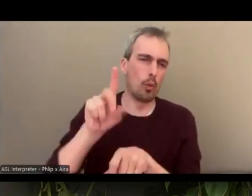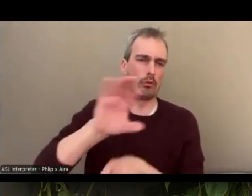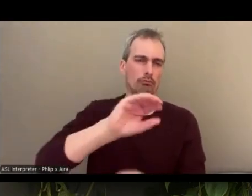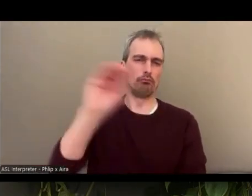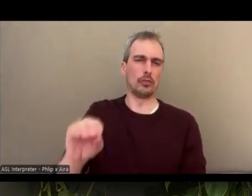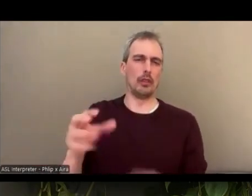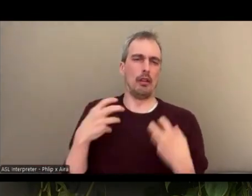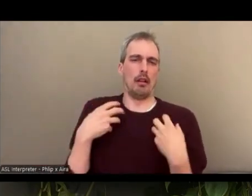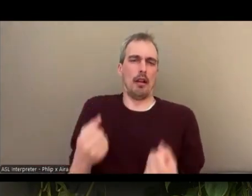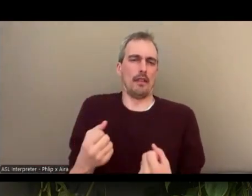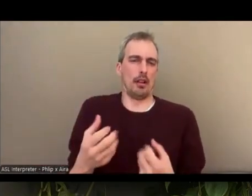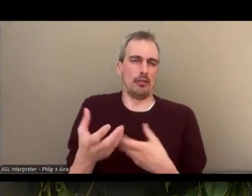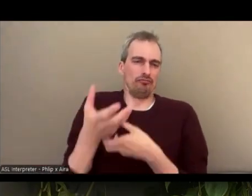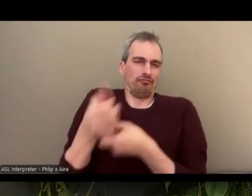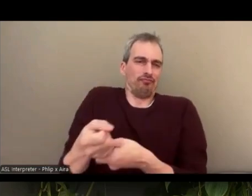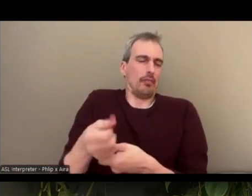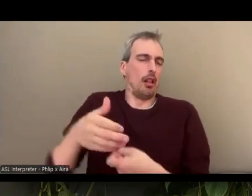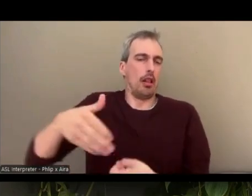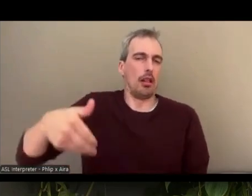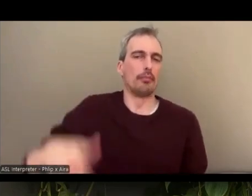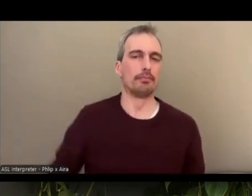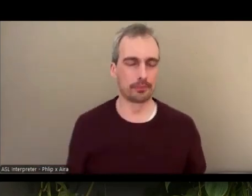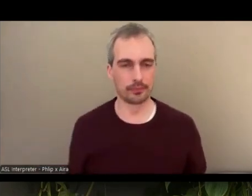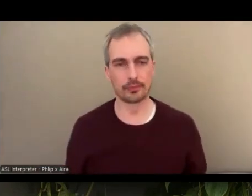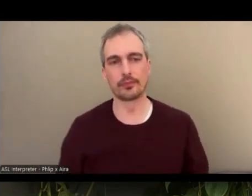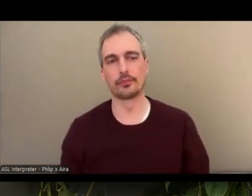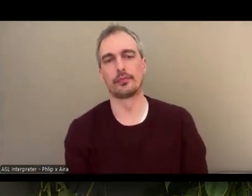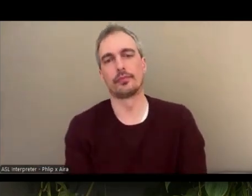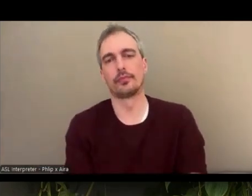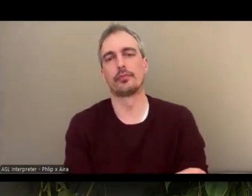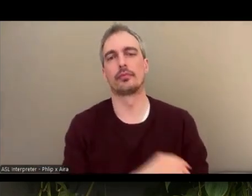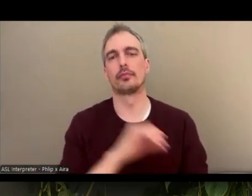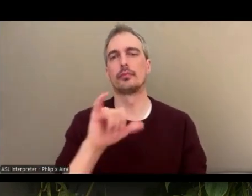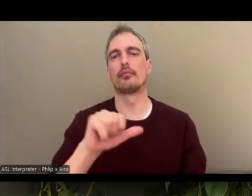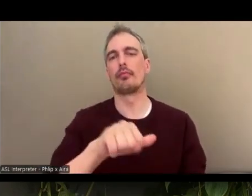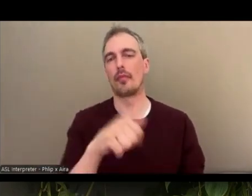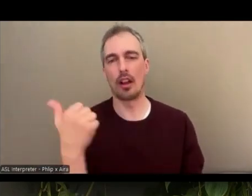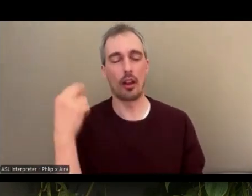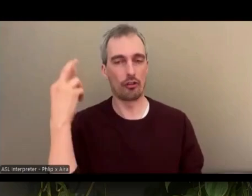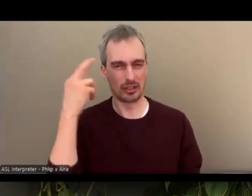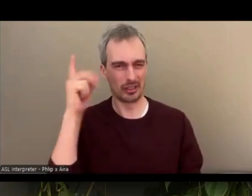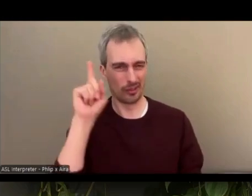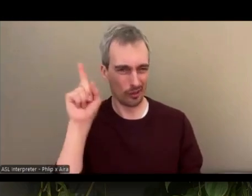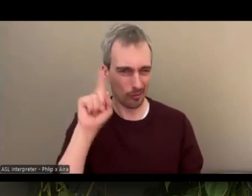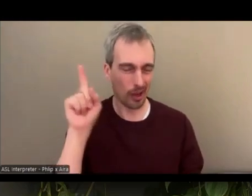So, Another example where continuous accessibility partially satisfies a proof point. So we're up to 24 out of 300.